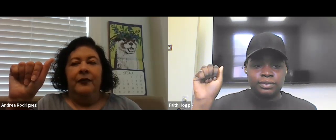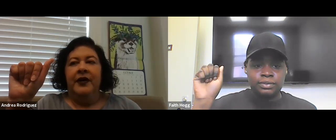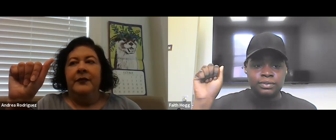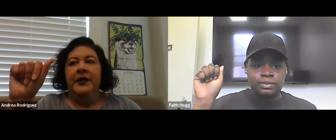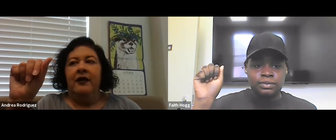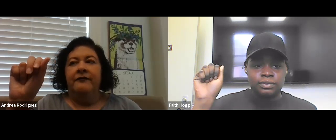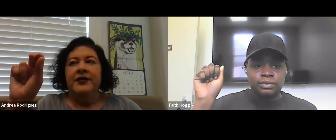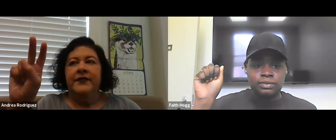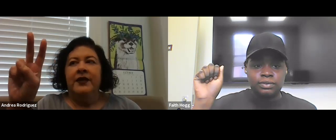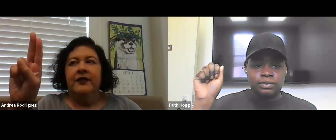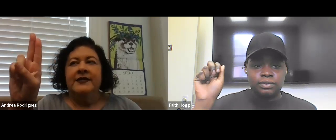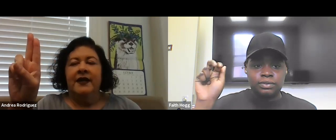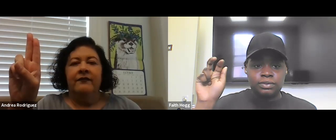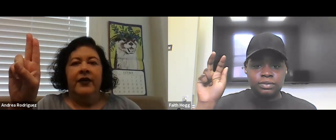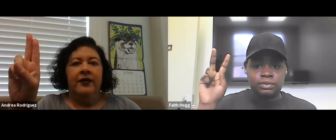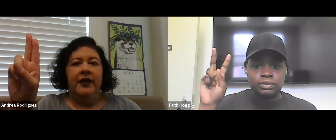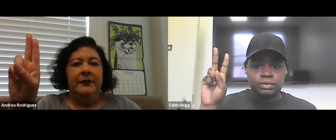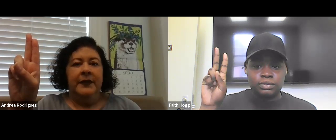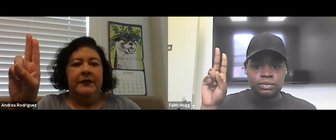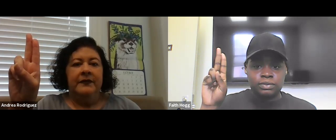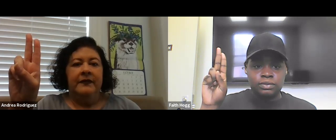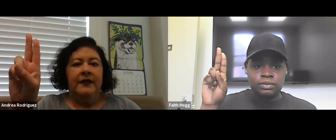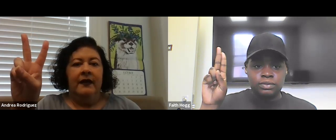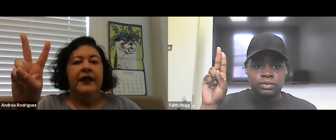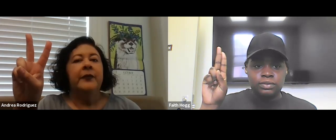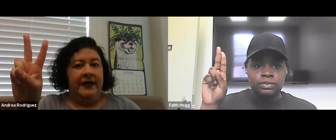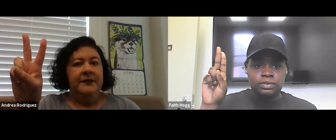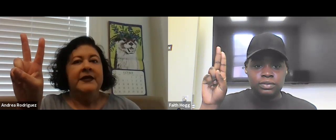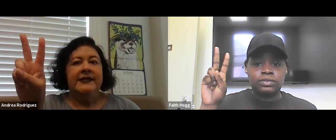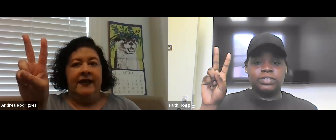We're going to put our first finger and second finger up like we're making a peace sign